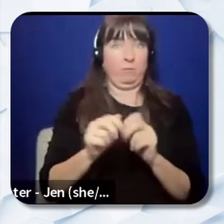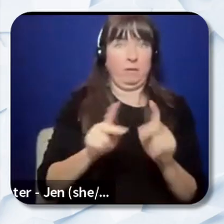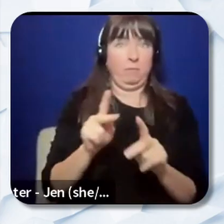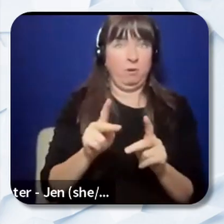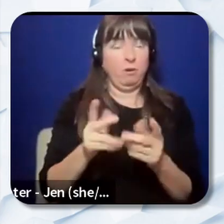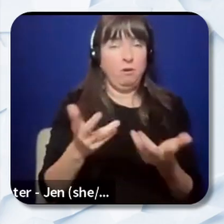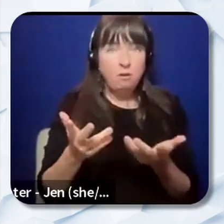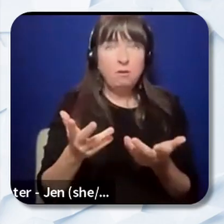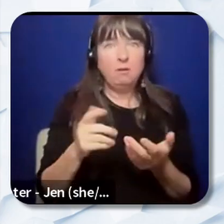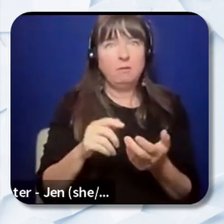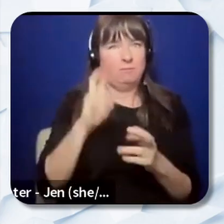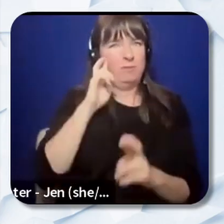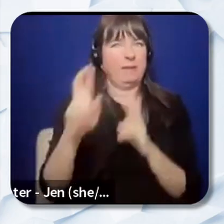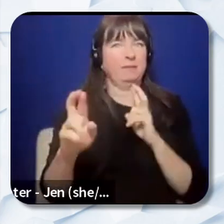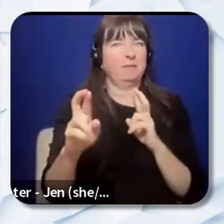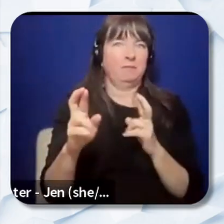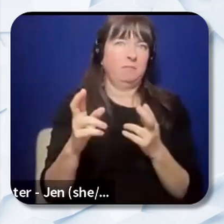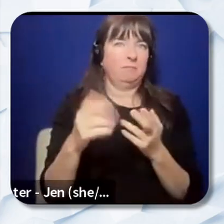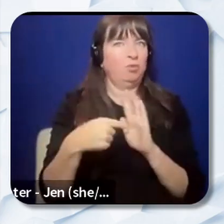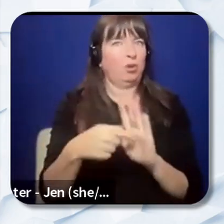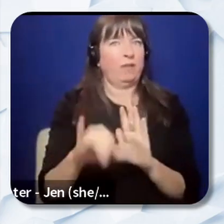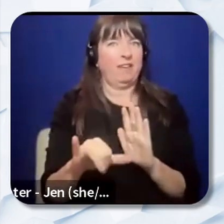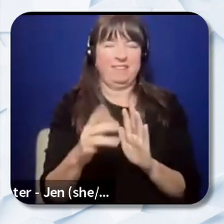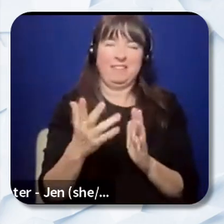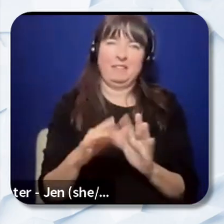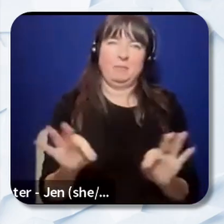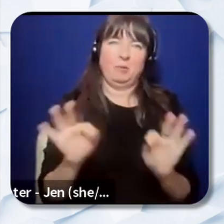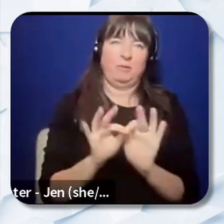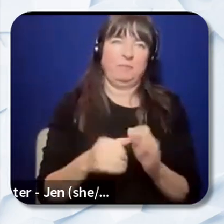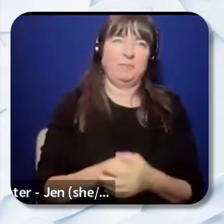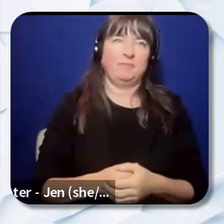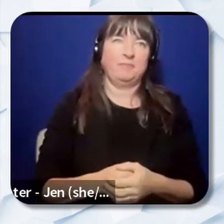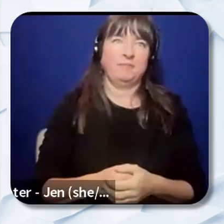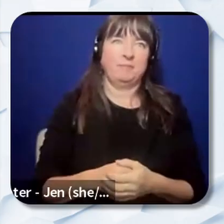be talked to. So that's my two cents on that. Jade Meihl: Awesome. Thank you so much Candace.